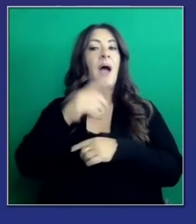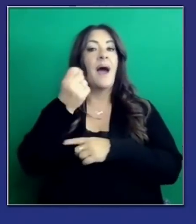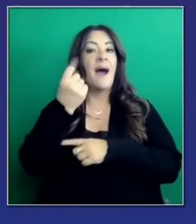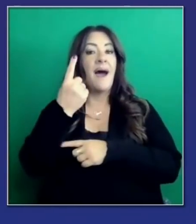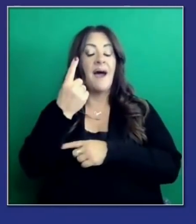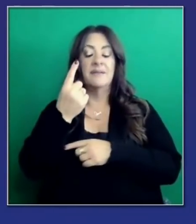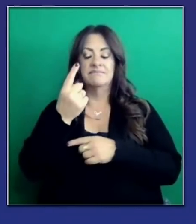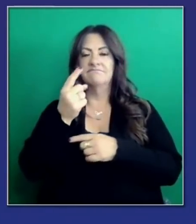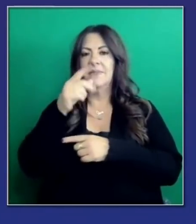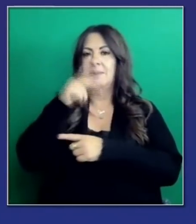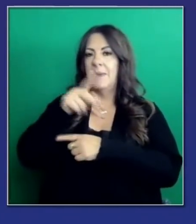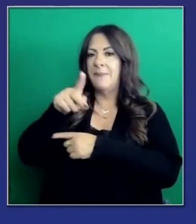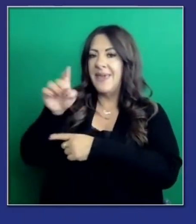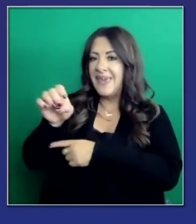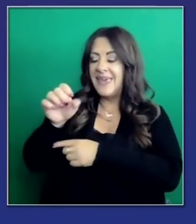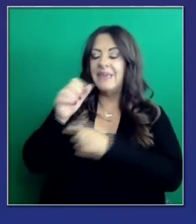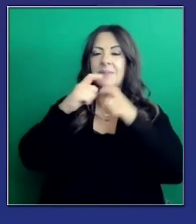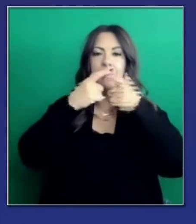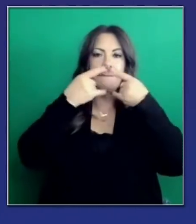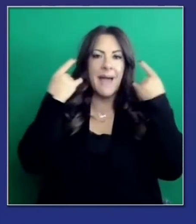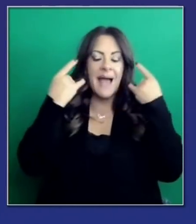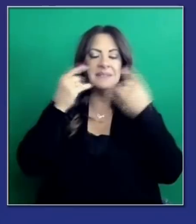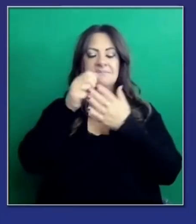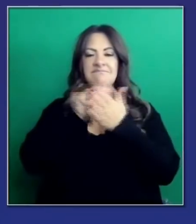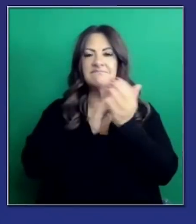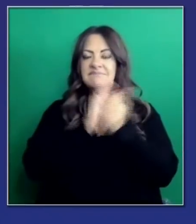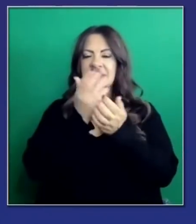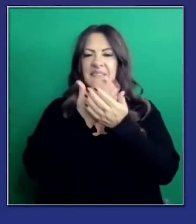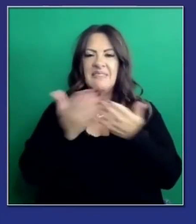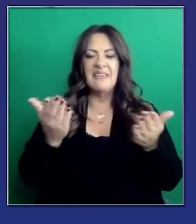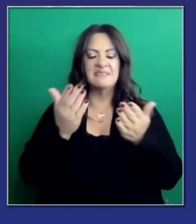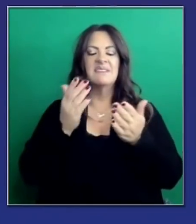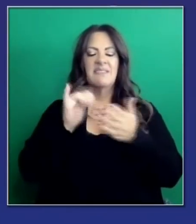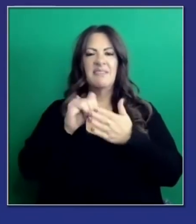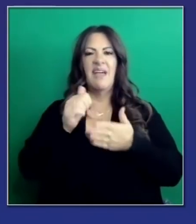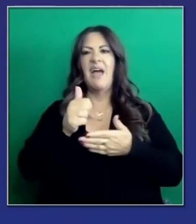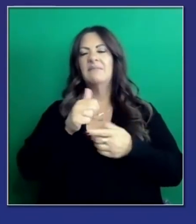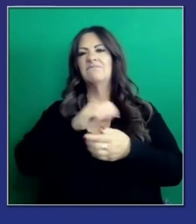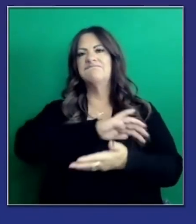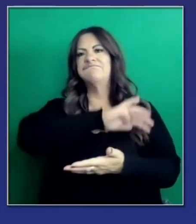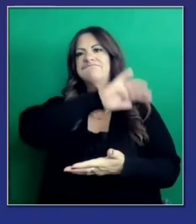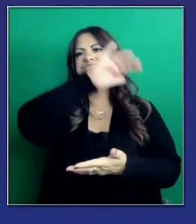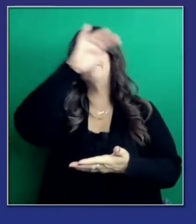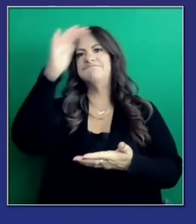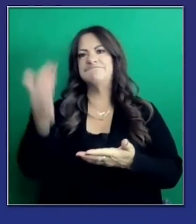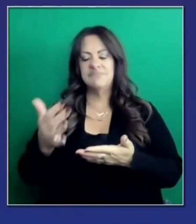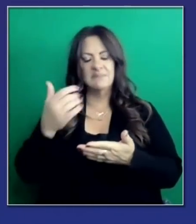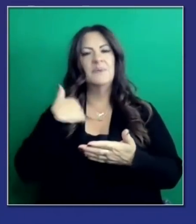ADVANCE OUR EFFORTS TO ADDRESS AND RESPOND TO THE SURGE. OVER 1 BILLION PIECES OF PPE